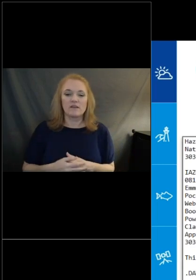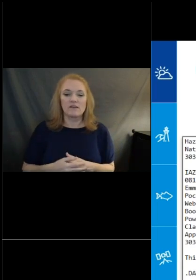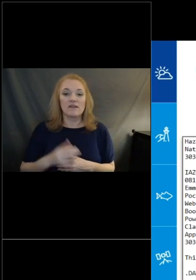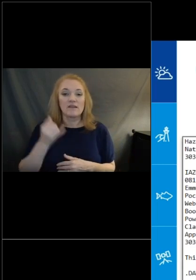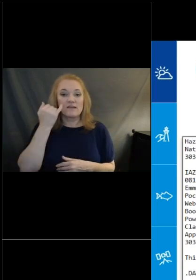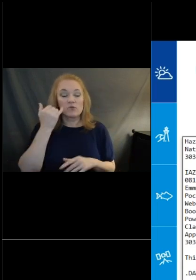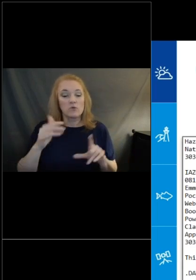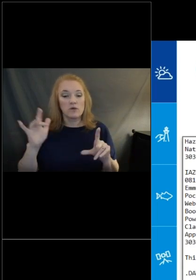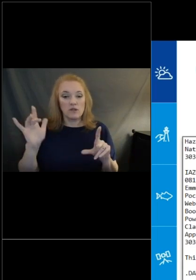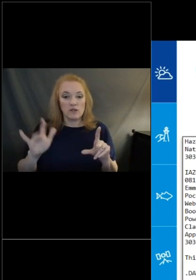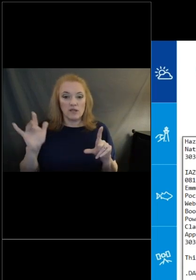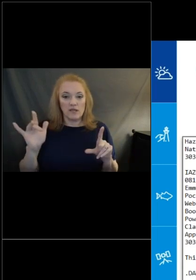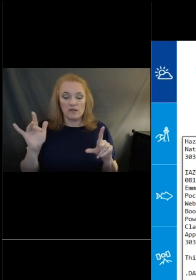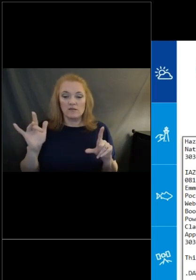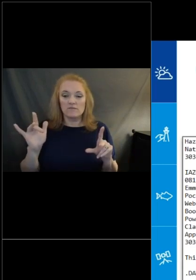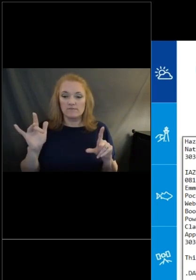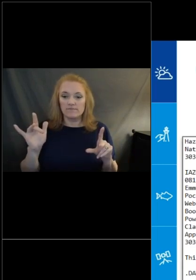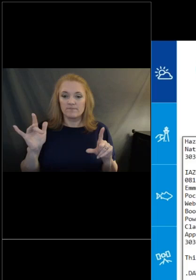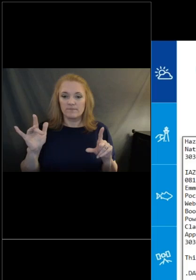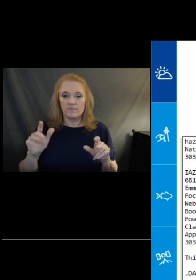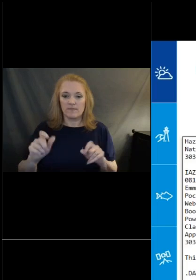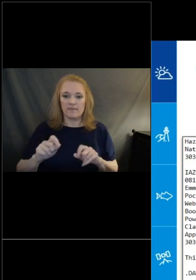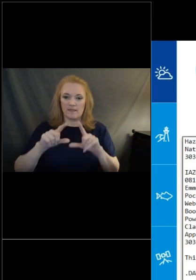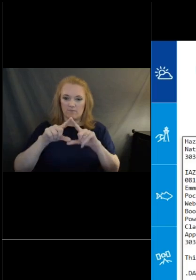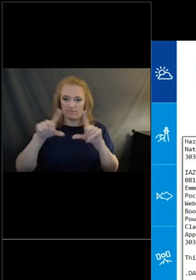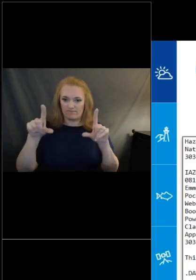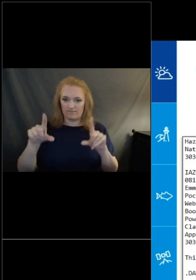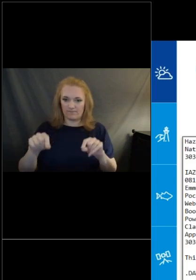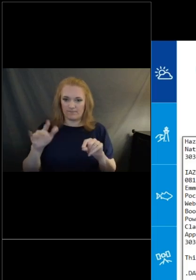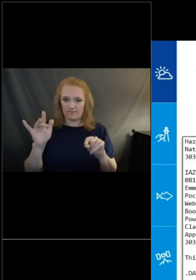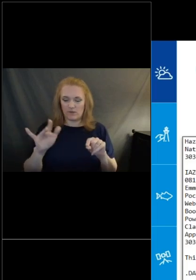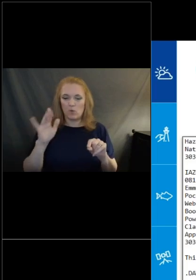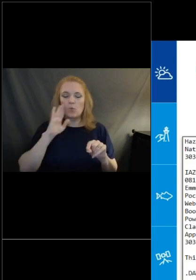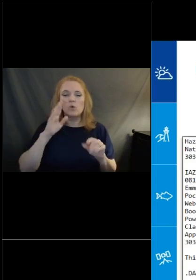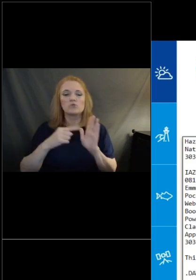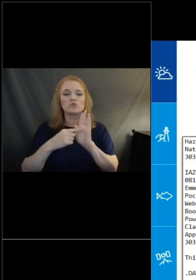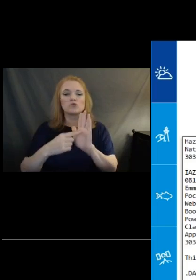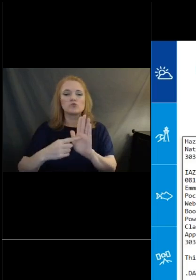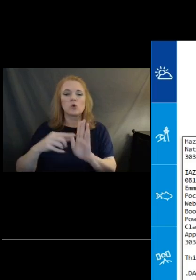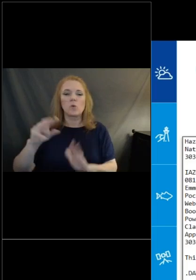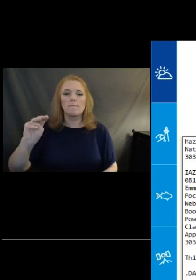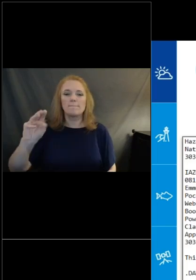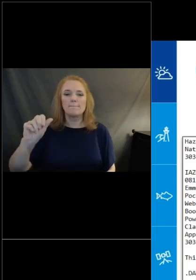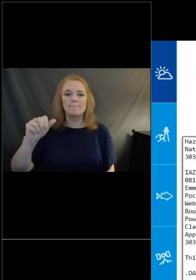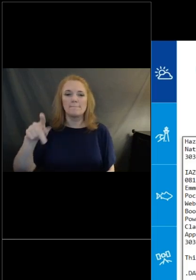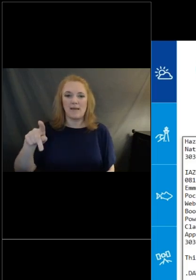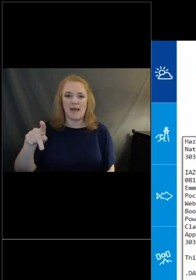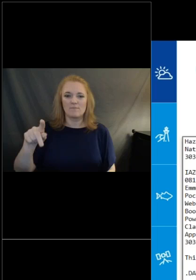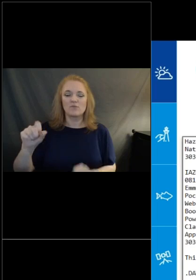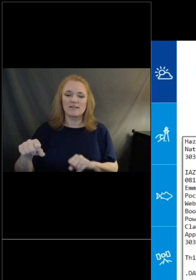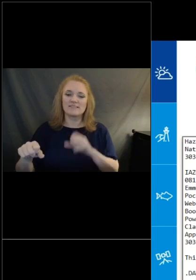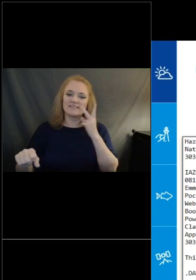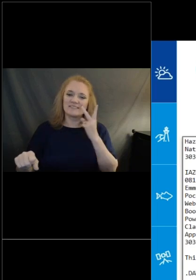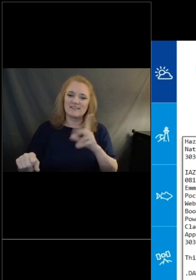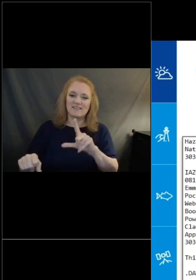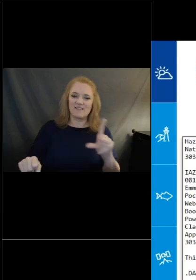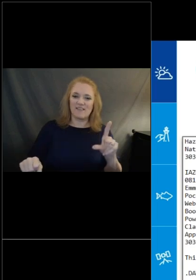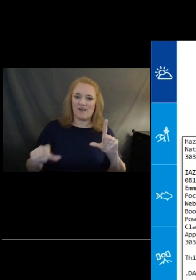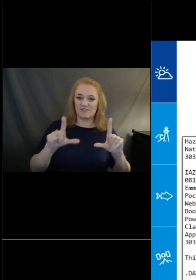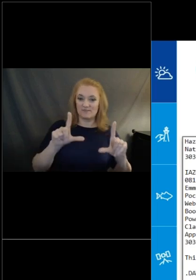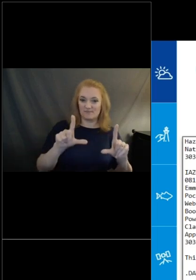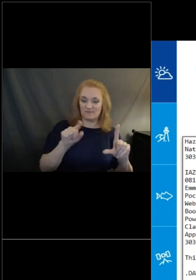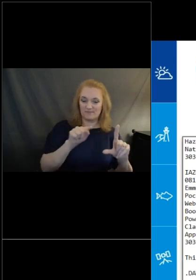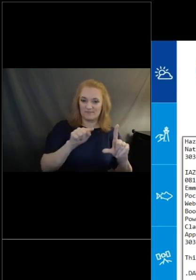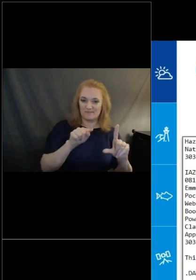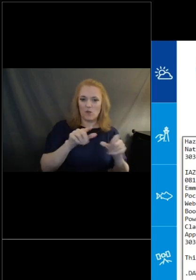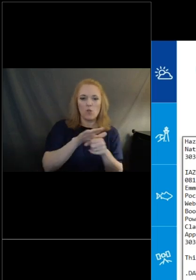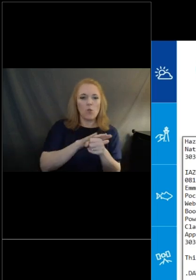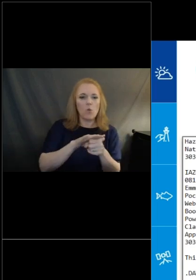on that rectangular button, you'll get a map view to the left showing the local forecast